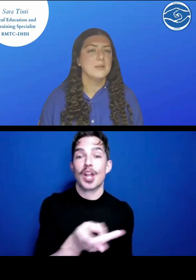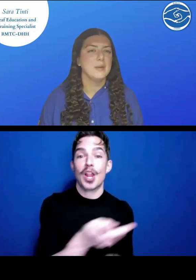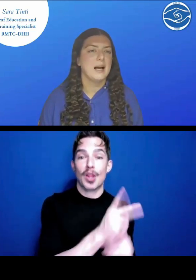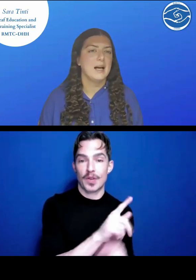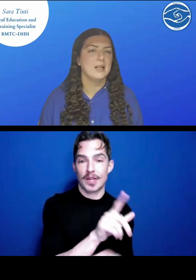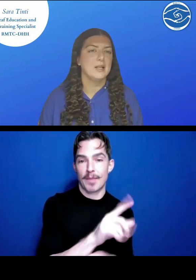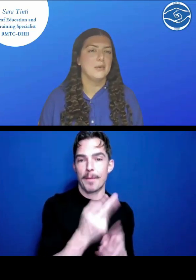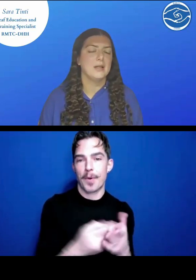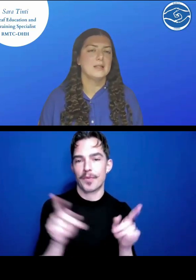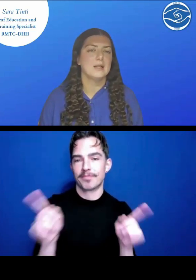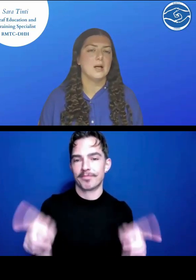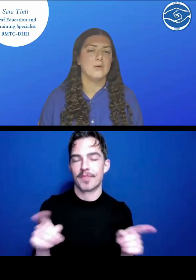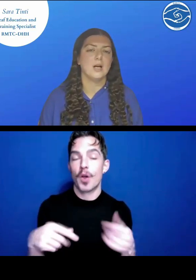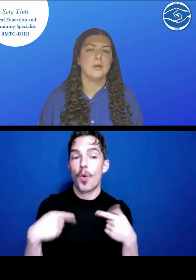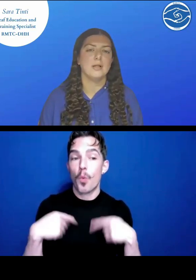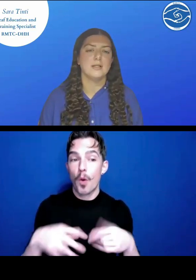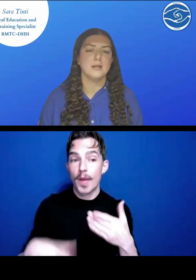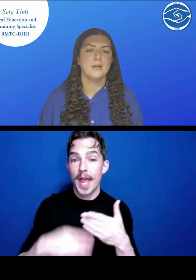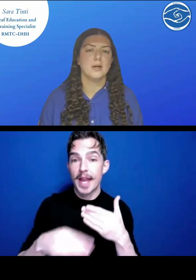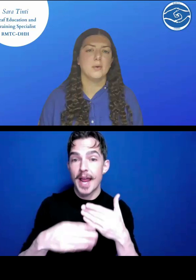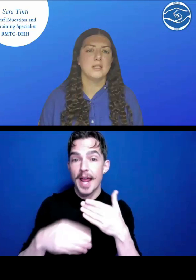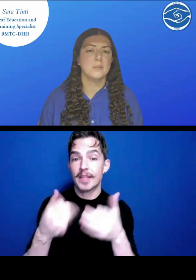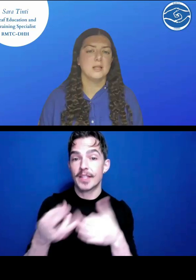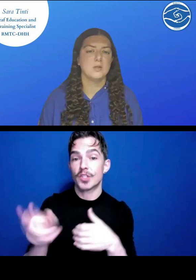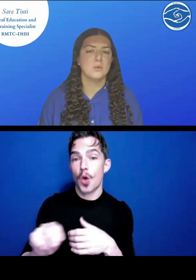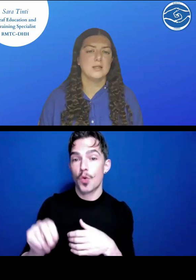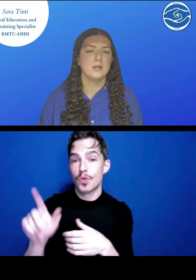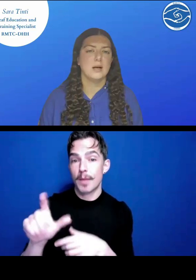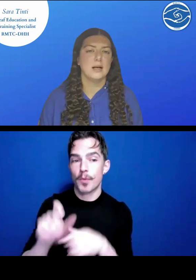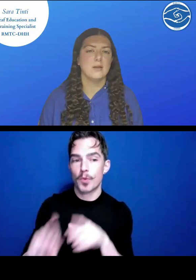As we add new things to the own library too, they're going to be in this what's new. Right